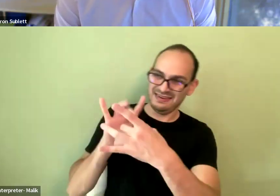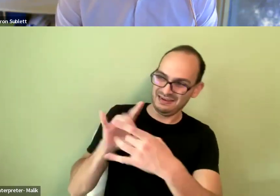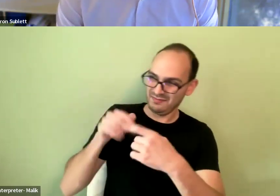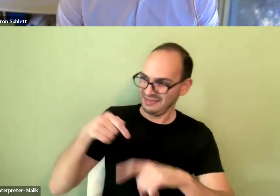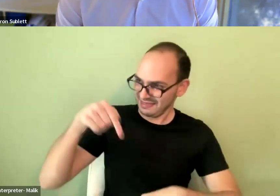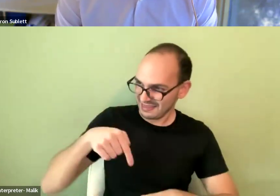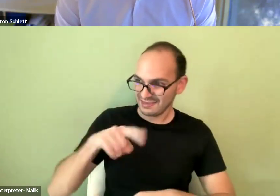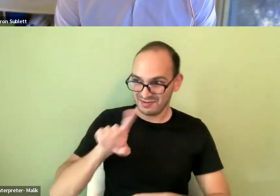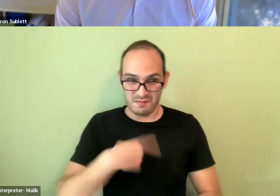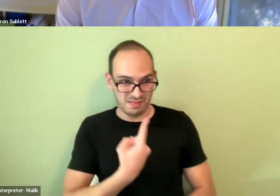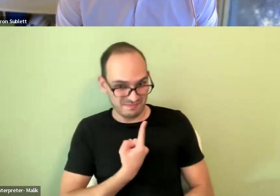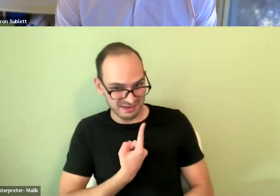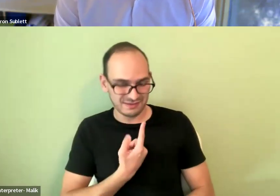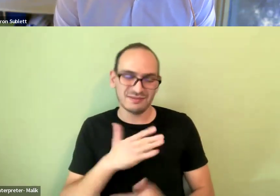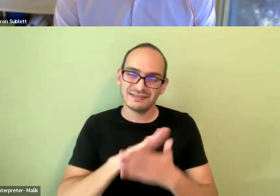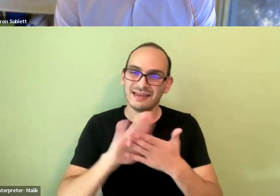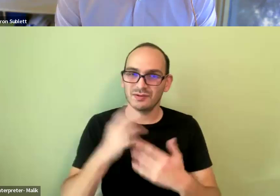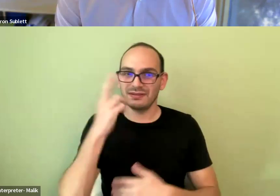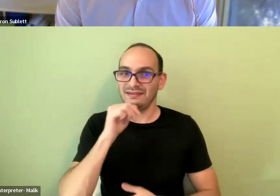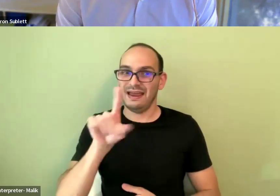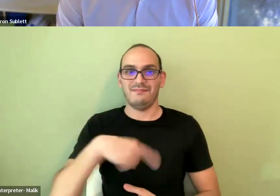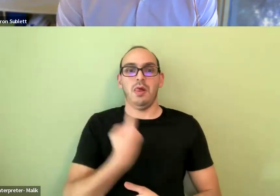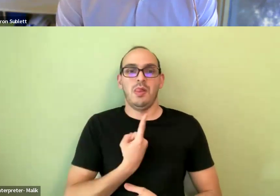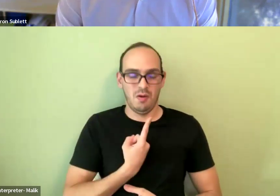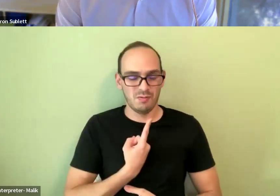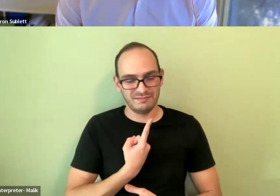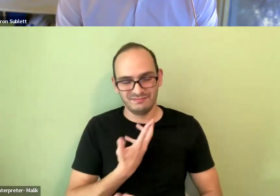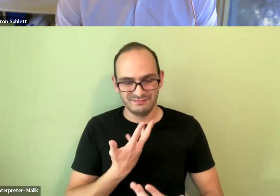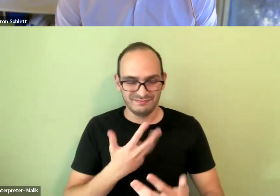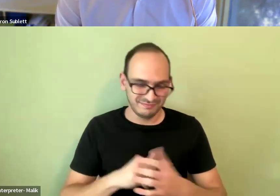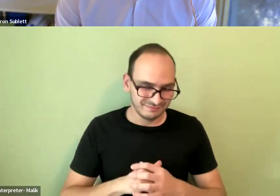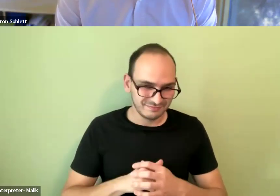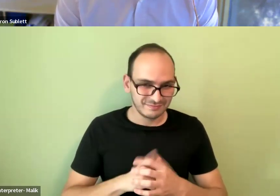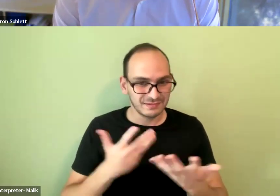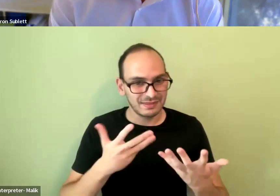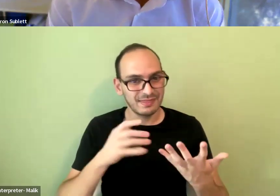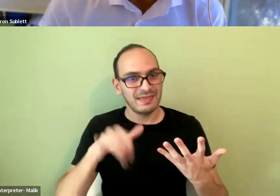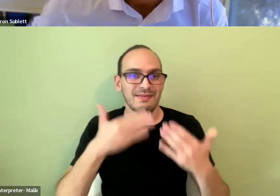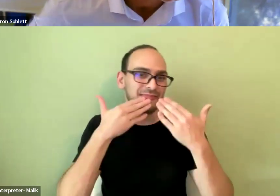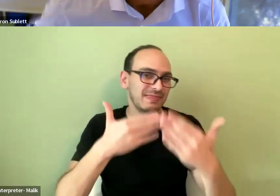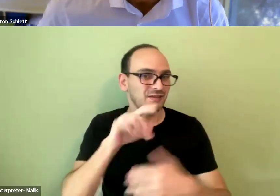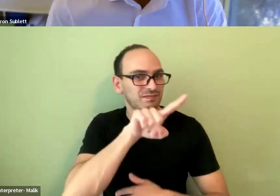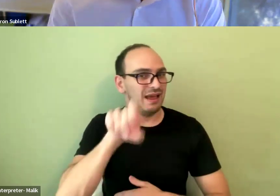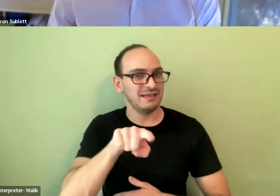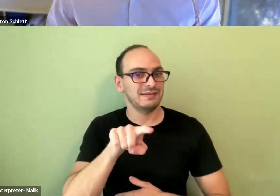Is it just me? So it is nice to realize you are not on an island. Thank you for asking the question will good I think I would